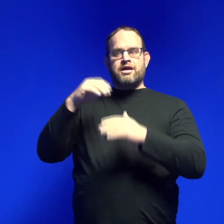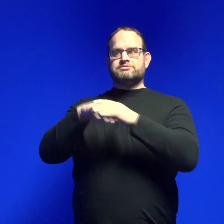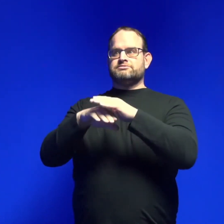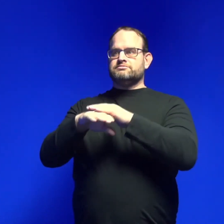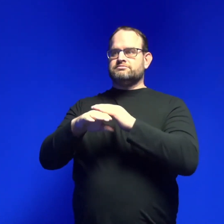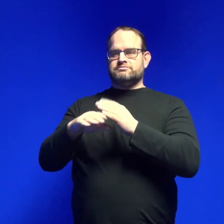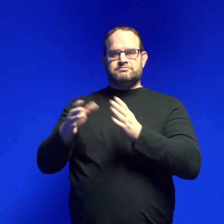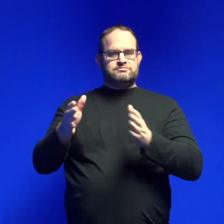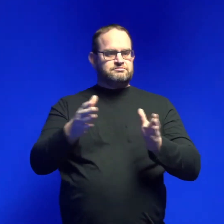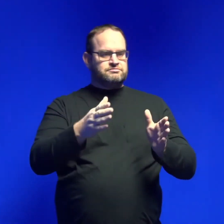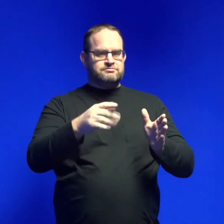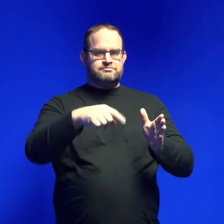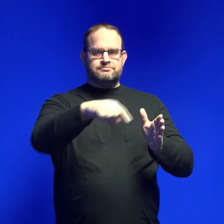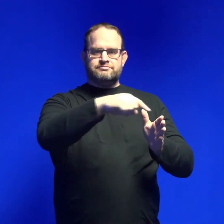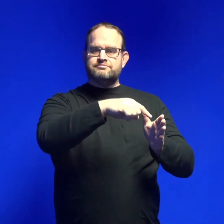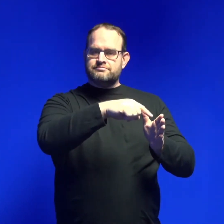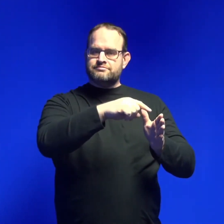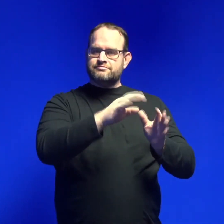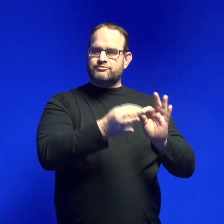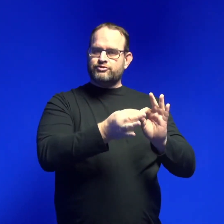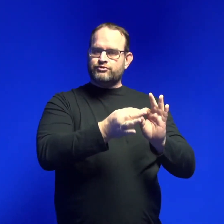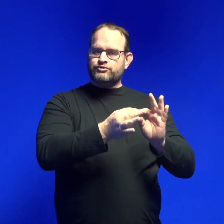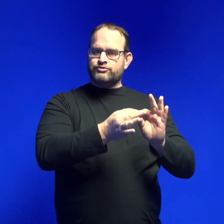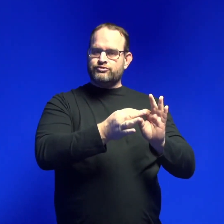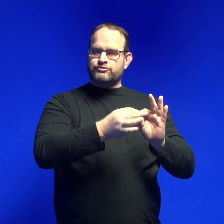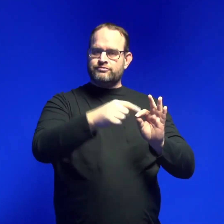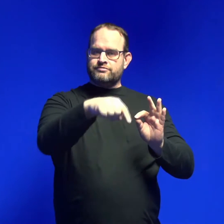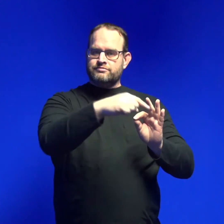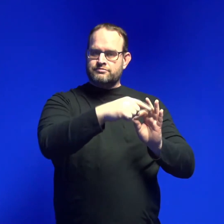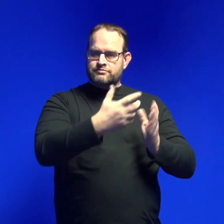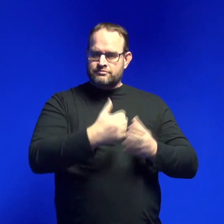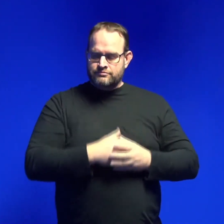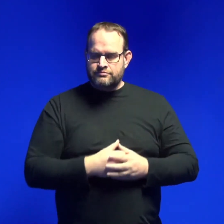Rather, the only way they receive the instructional content is through interpreters.